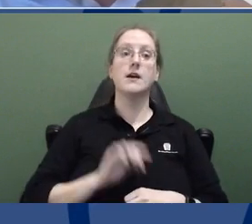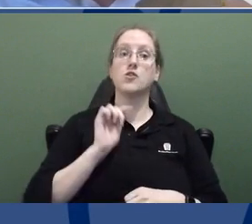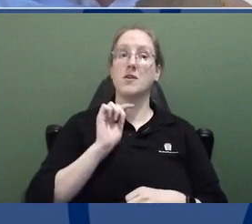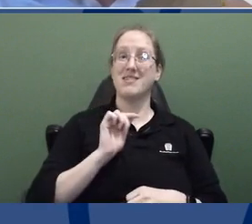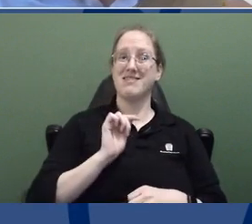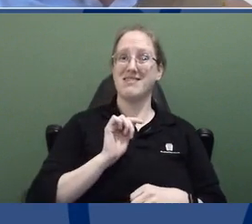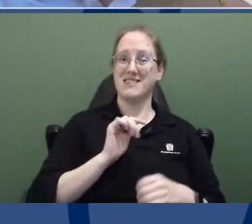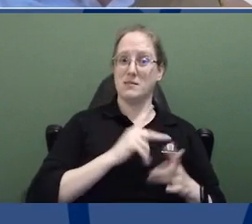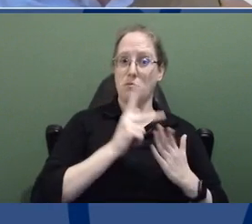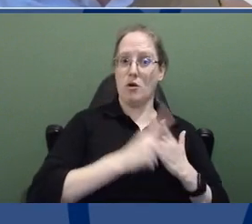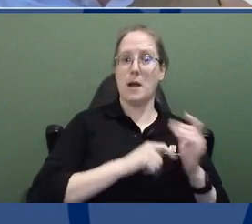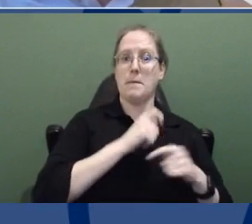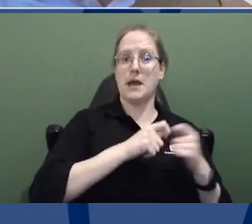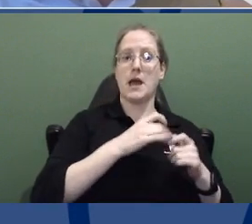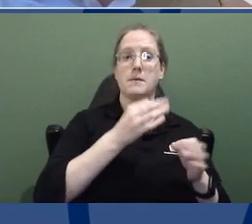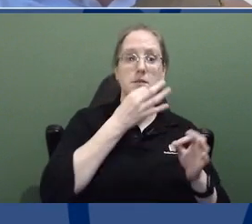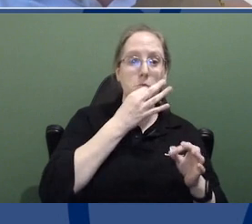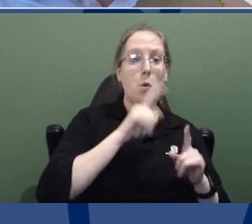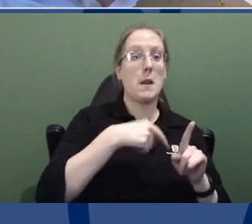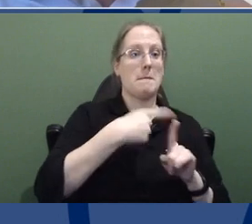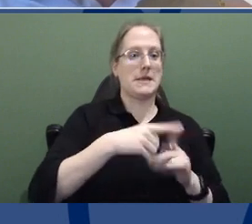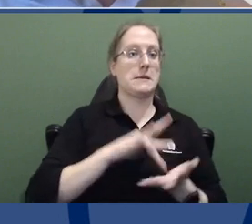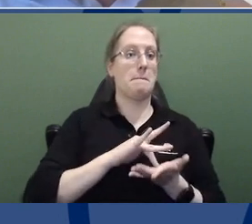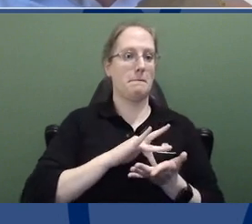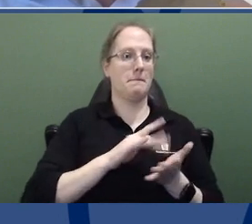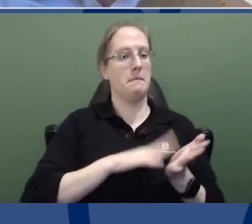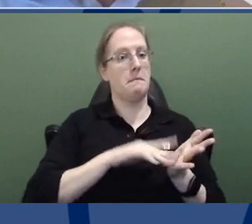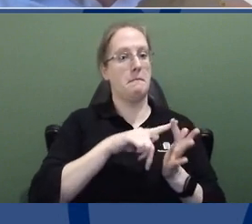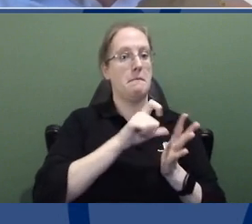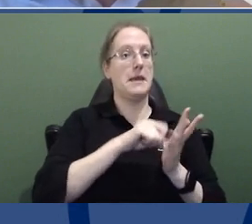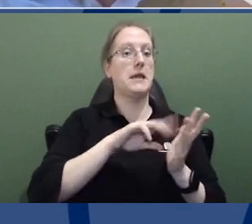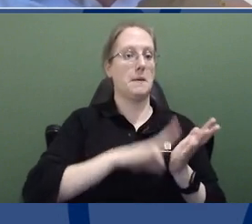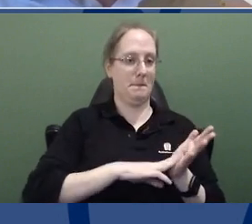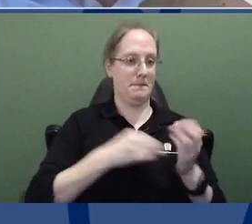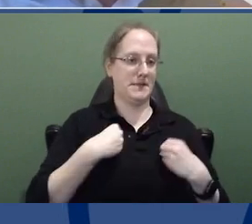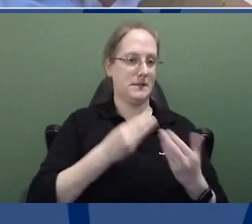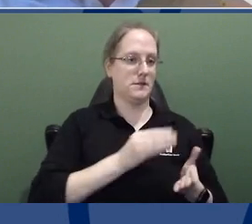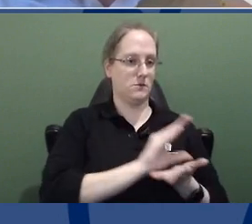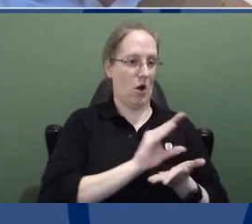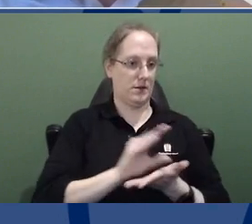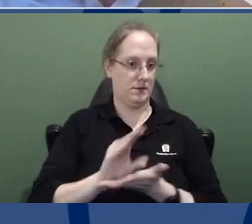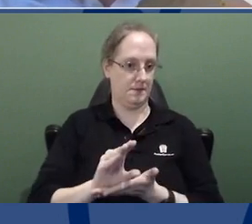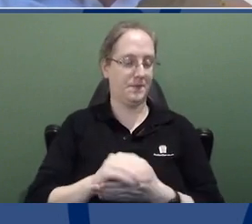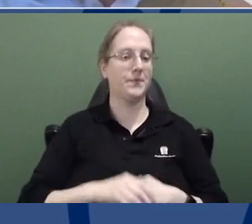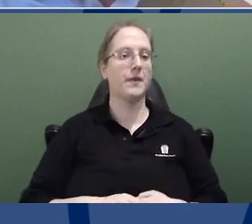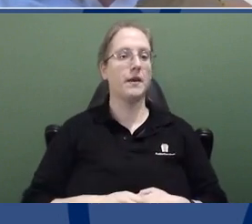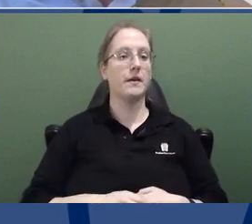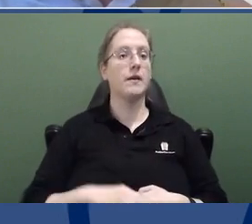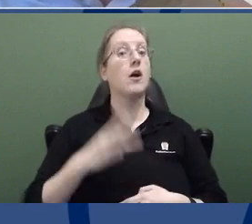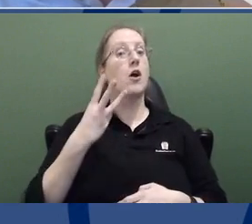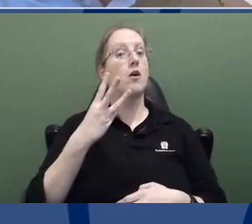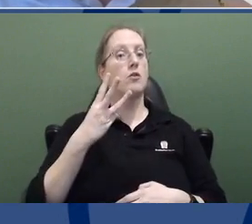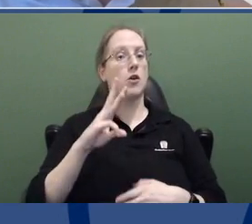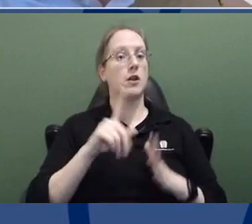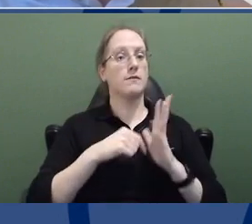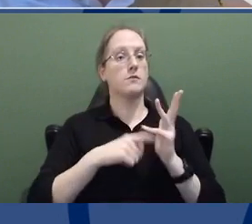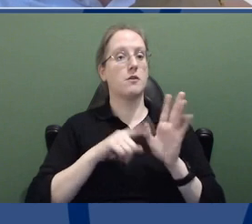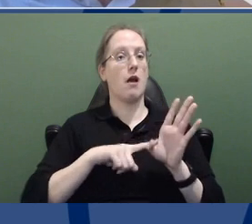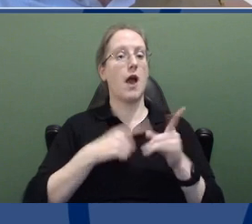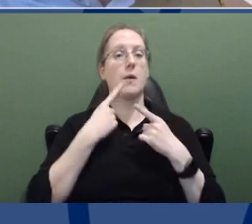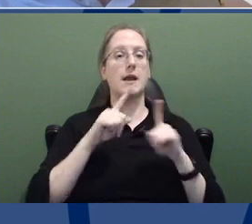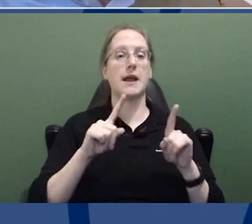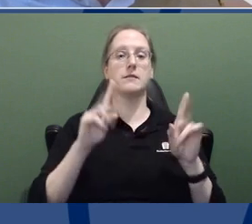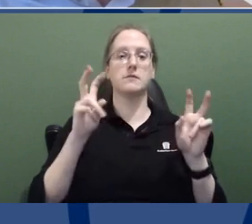grants. On the 30th ‑ 13th of July we announced the Jobsaver scheme and that was set up to